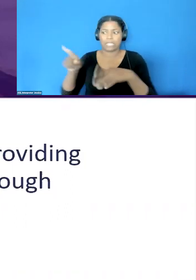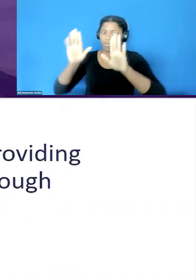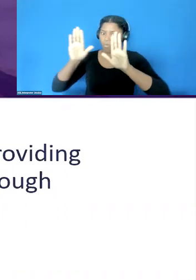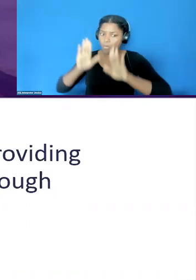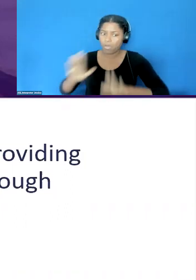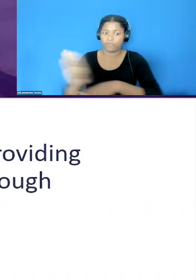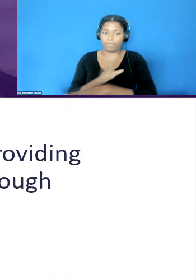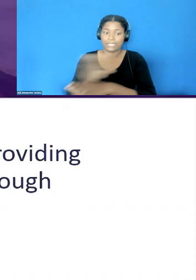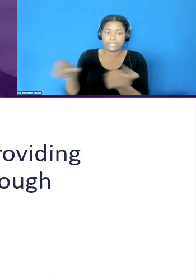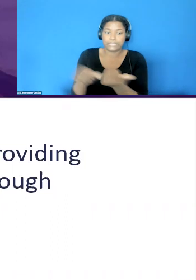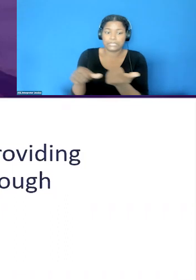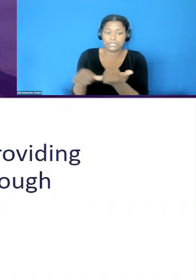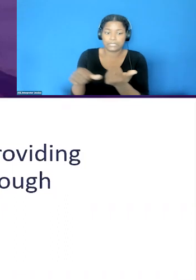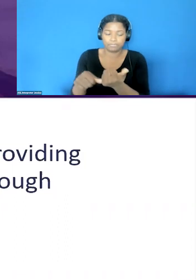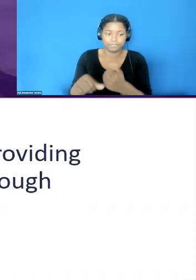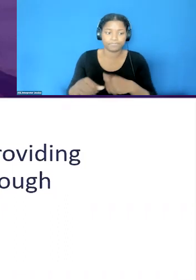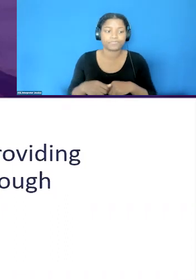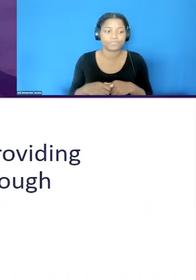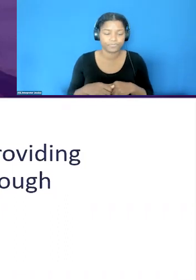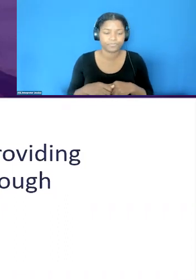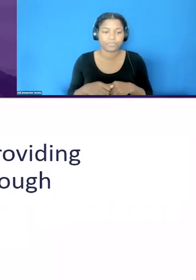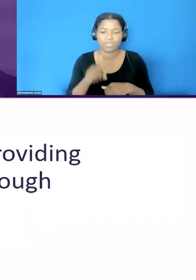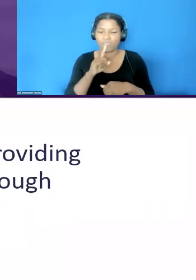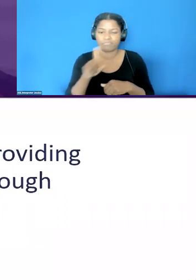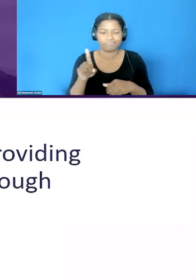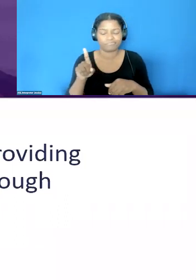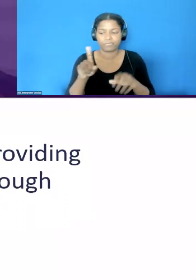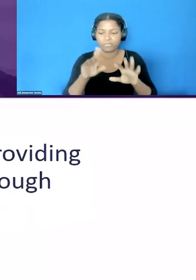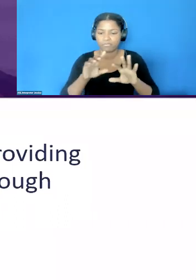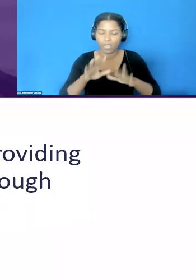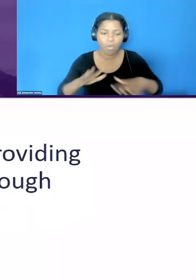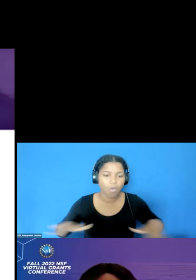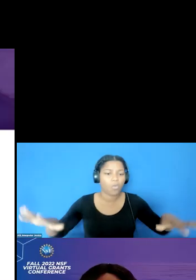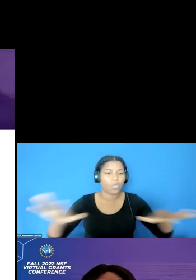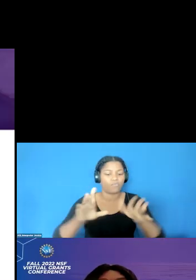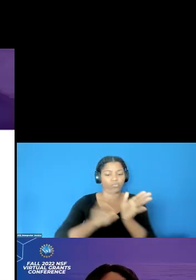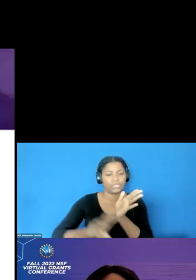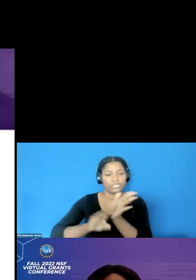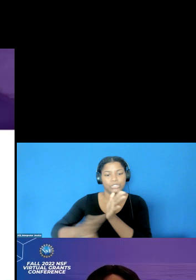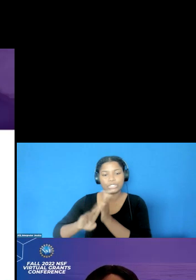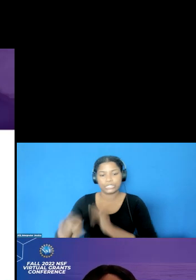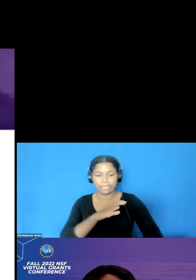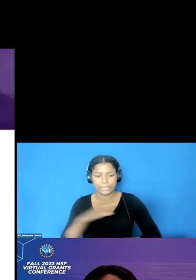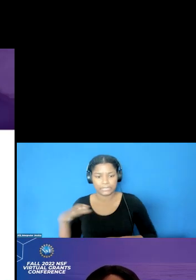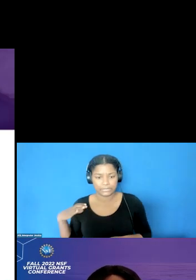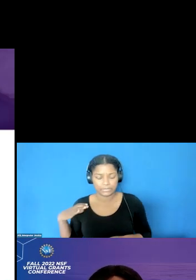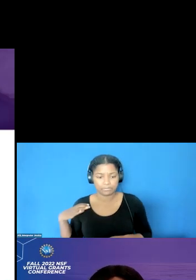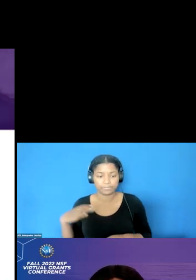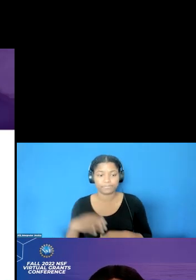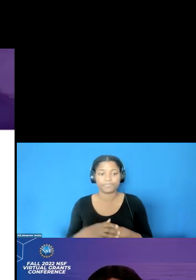to key stakeholders within NSF and across the research community. Here's a visual of the award process.